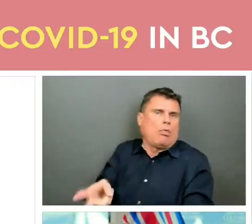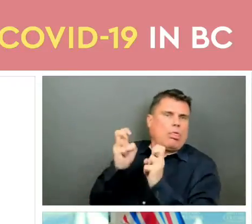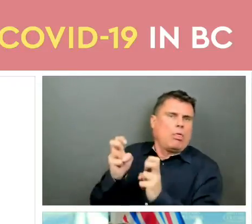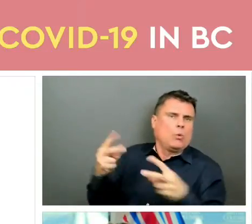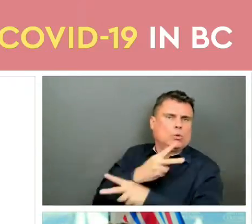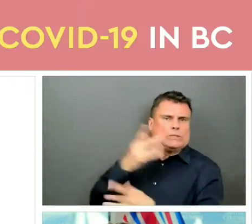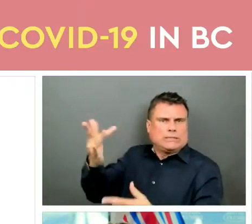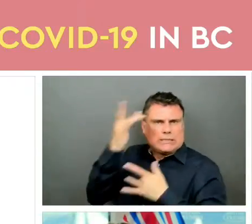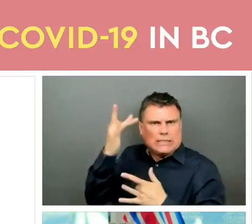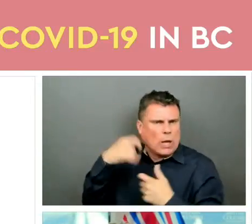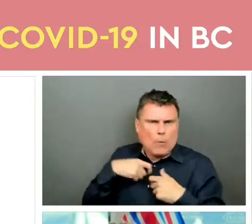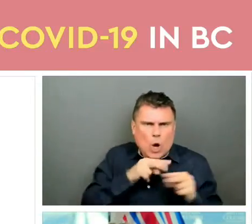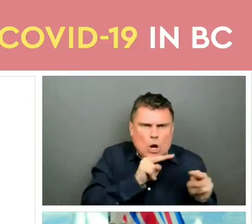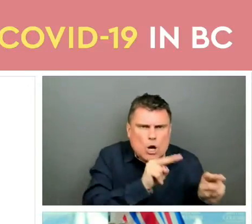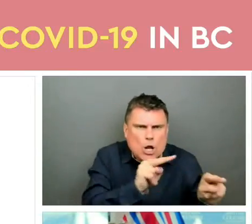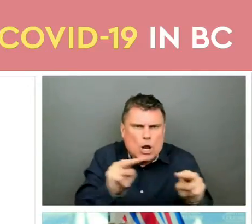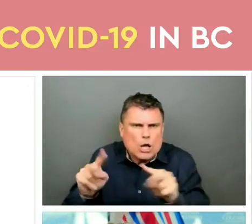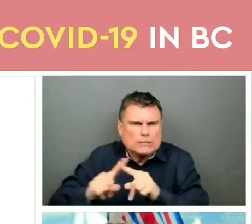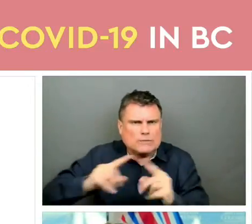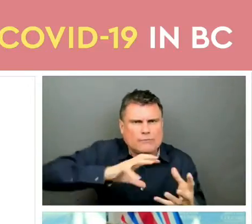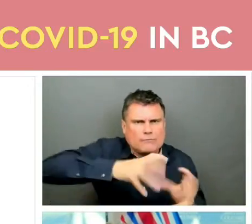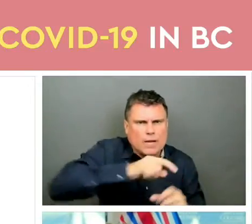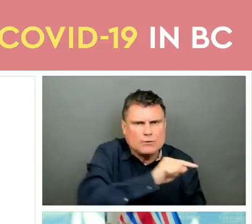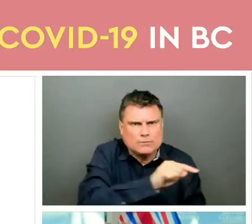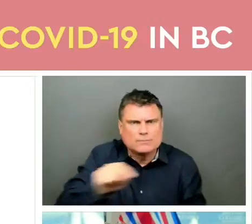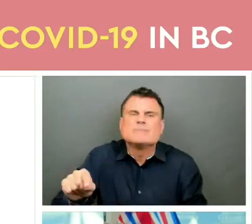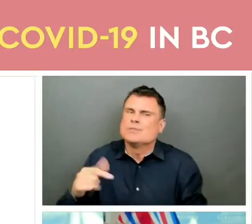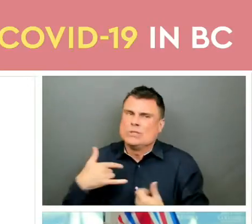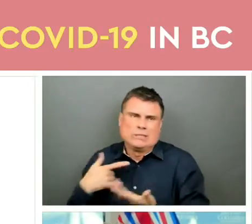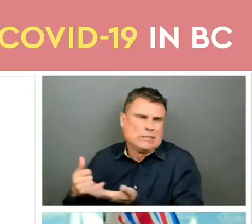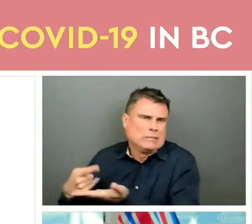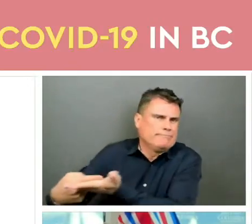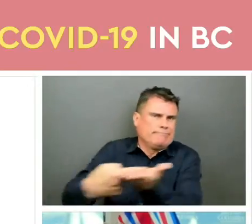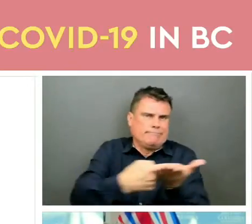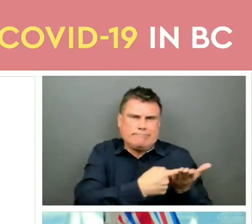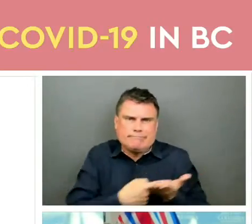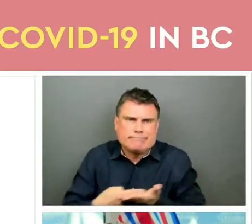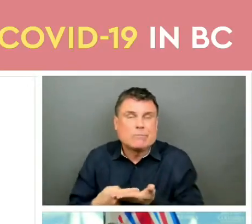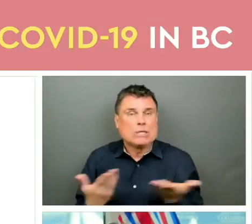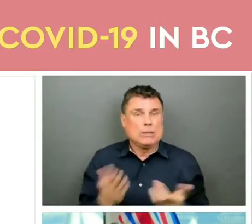those are all things that are ongoing conversations in B-C, in Canada, and globally.